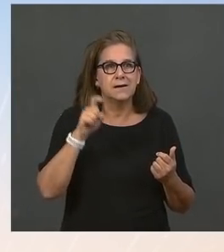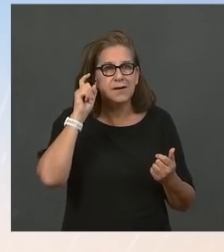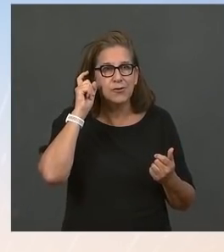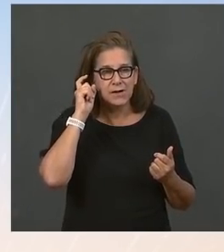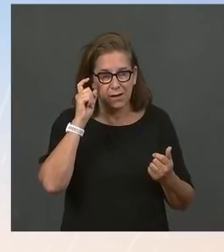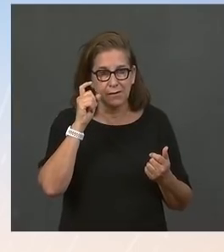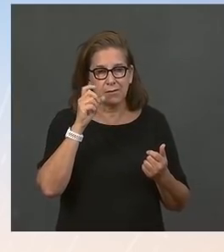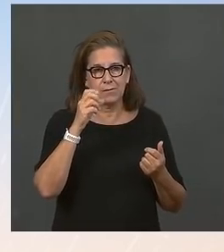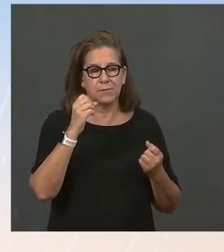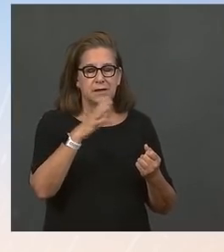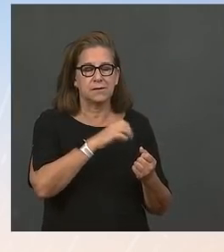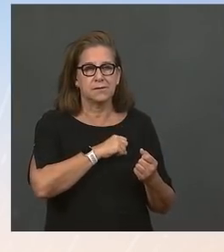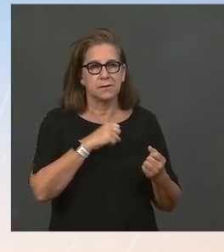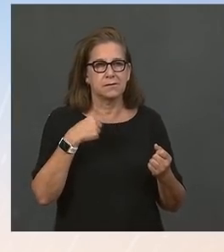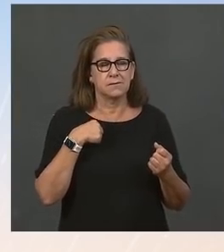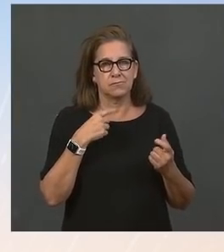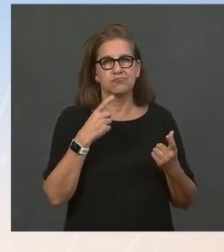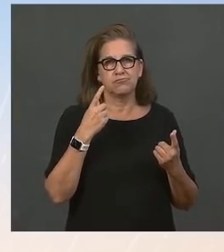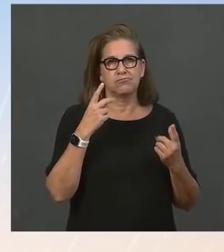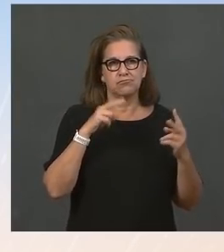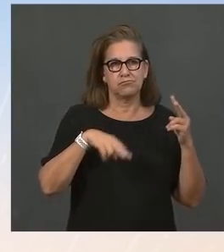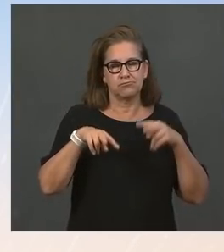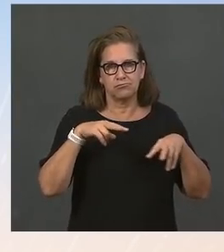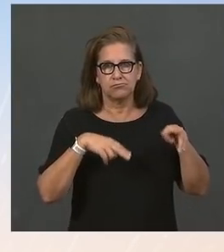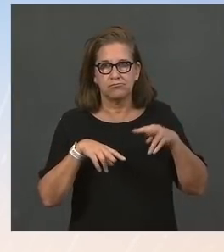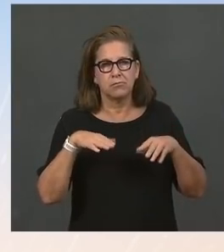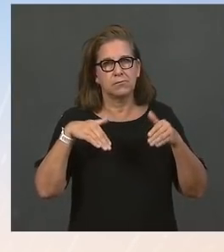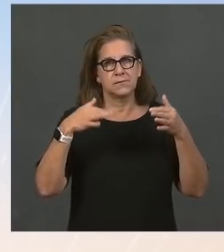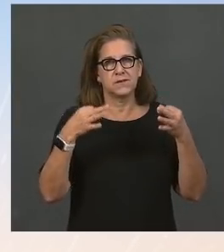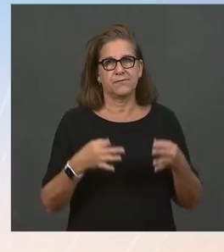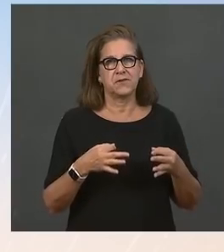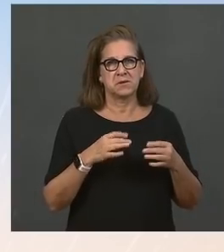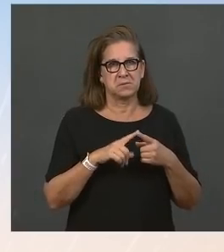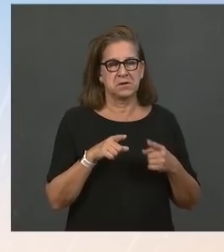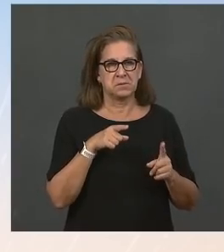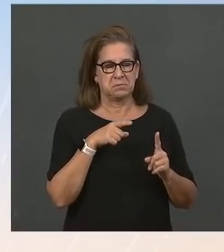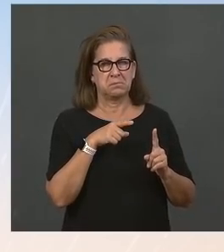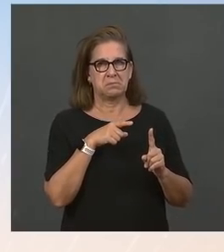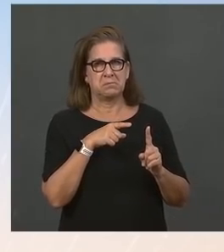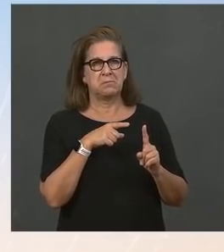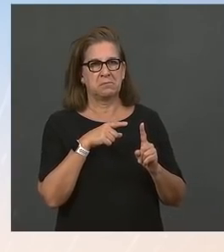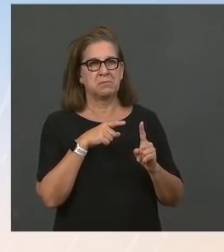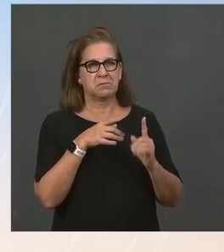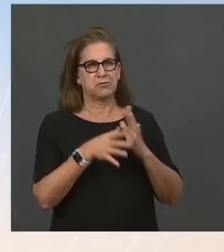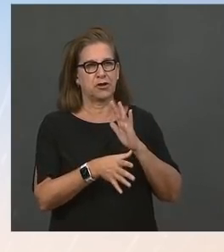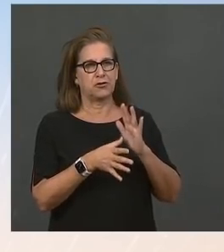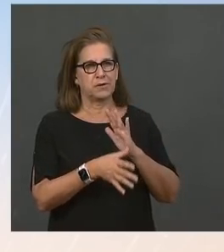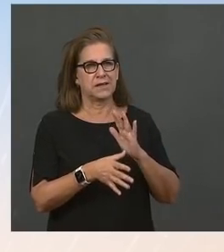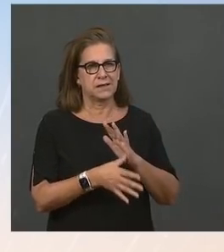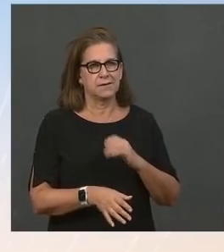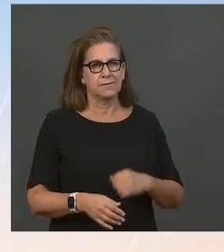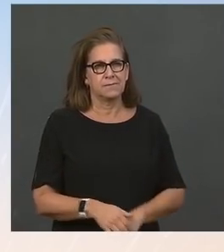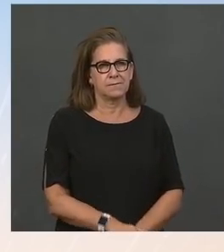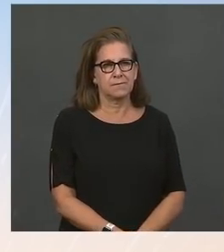The Press: Along those lines, Nancy Pelosi, who I believe had breakfast here this morning -- Ms. Psaki: She did. She was here.